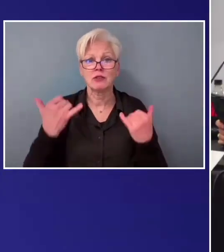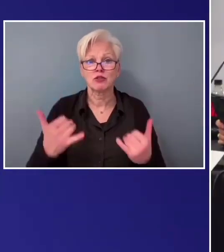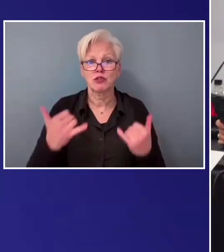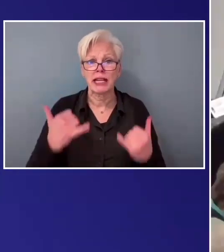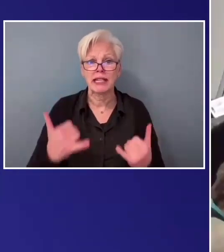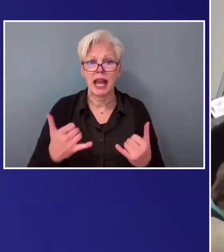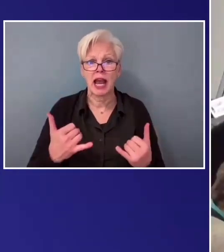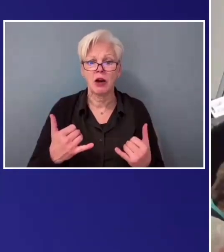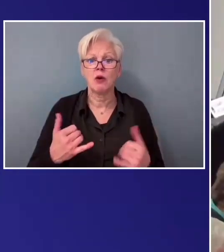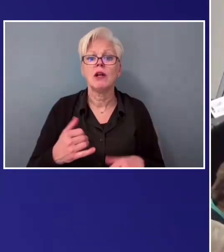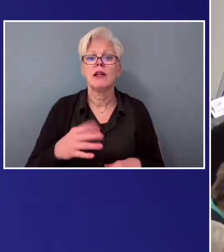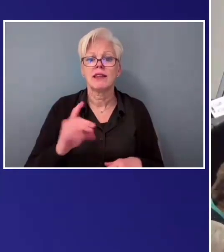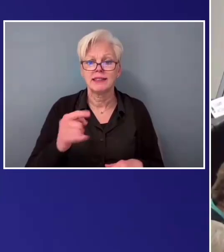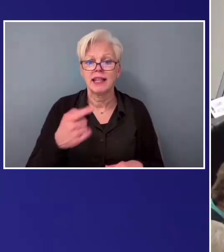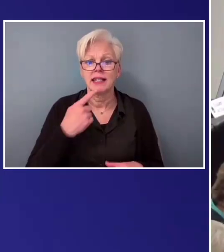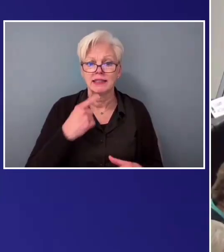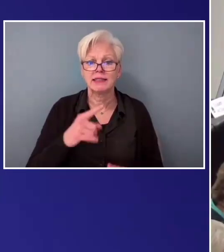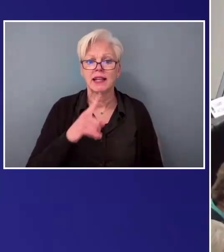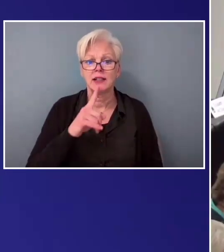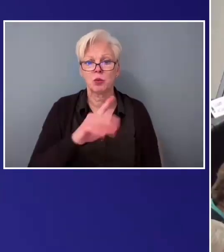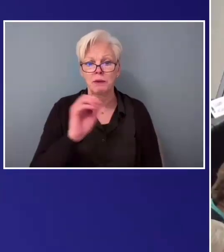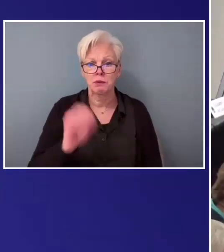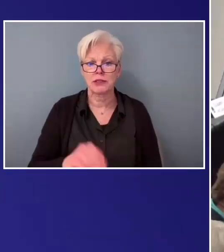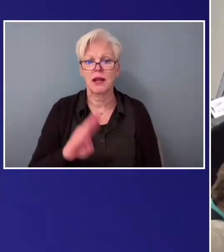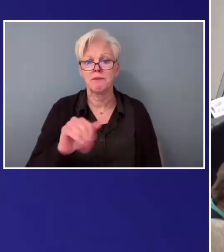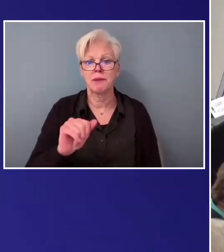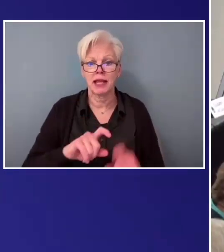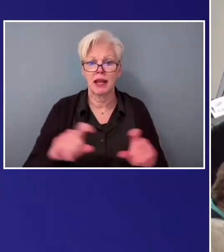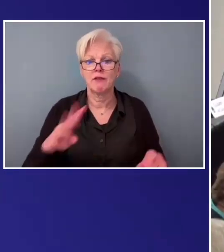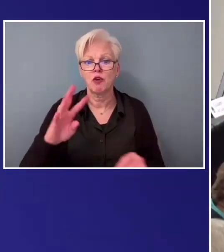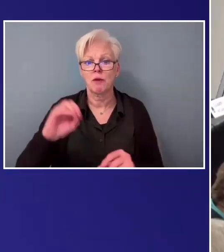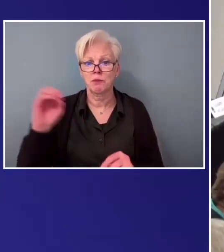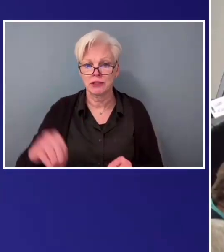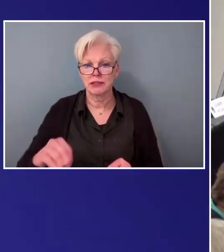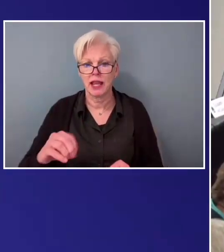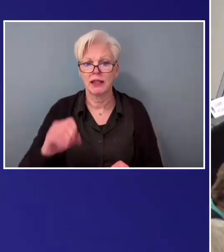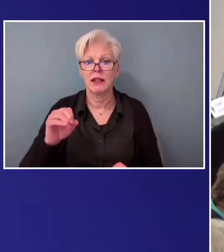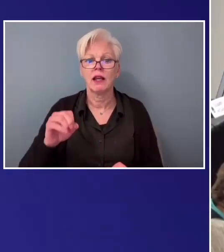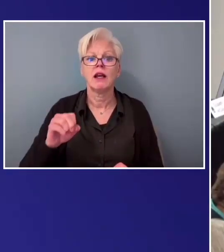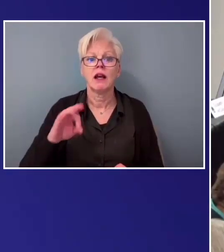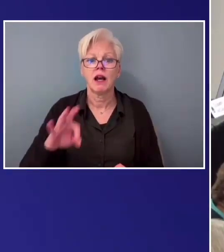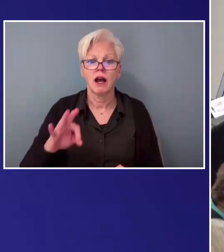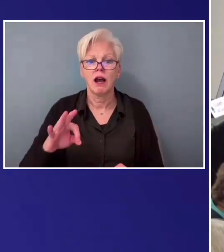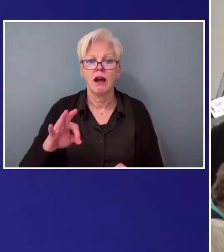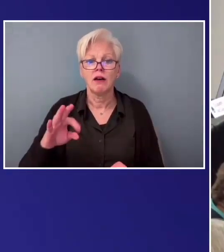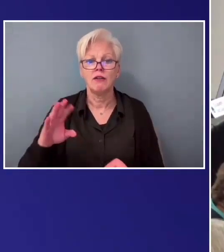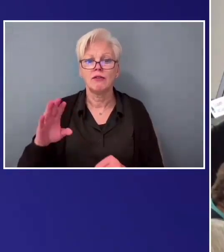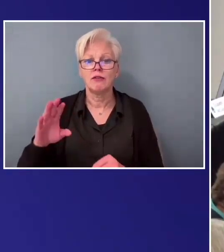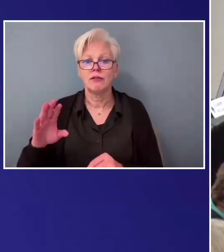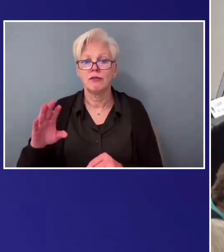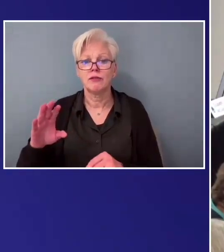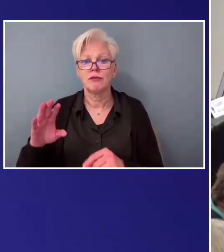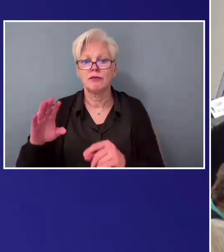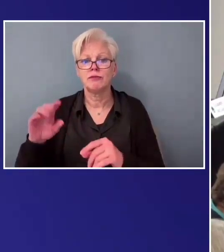bachelor's programs fail, 4% of master's programs fail, 29% of undergrad certs fail. And I would hate to wait to catch and